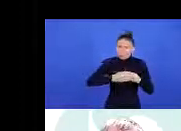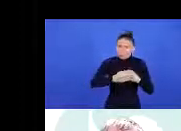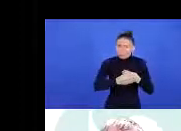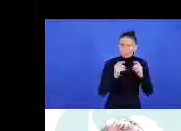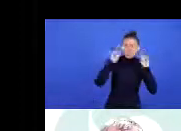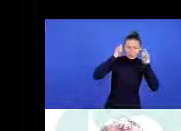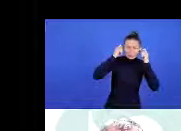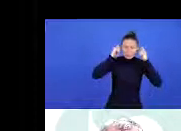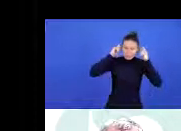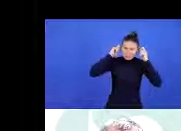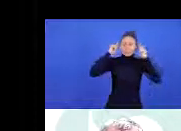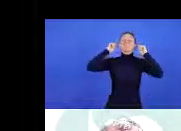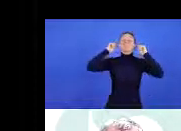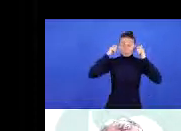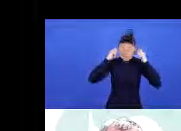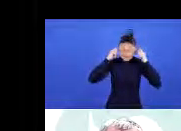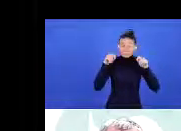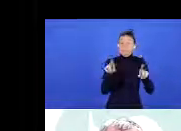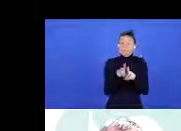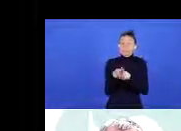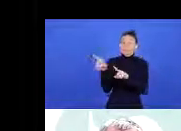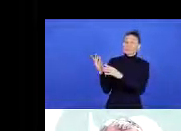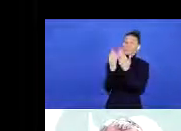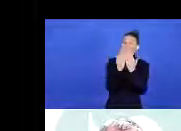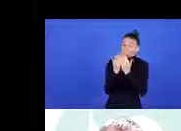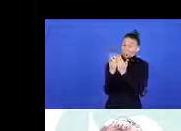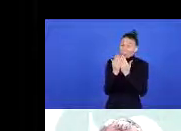fittings as you need. Listening exercises